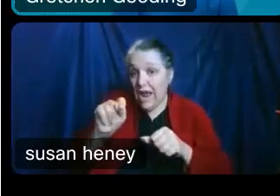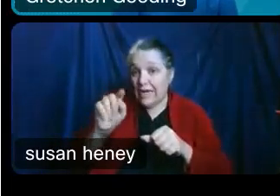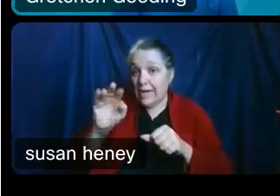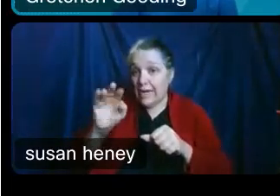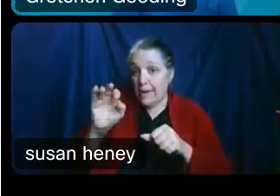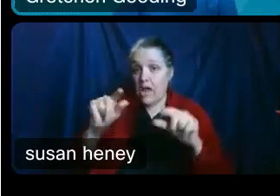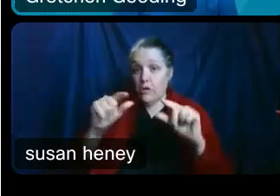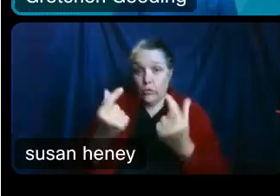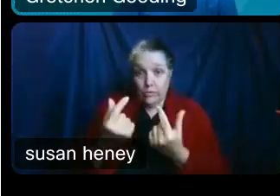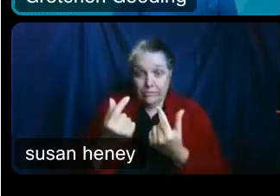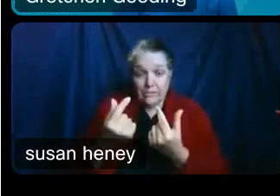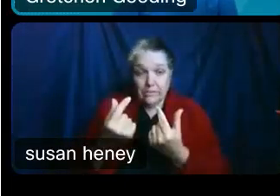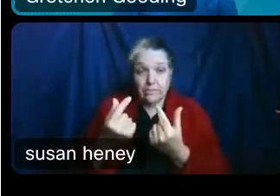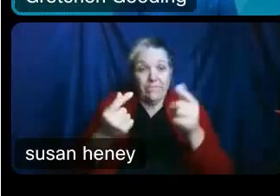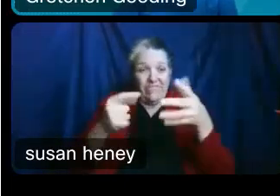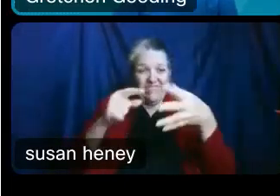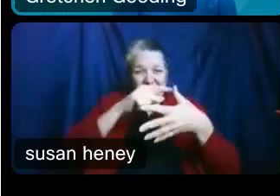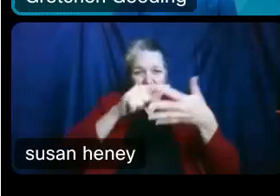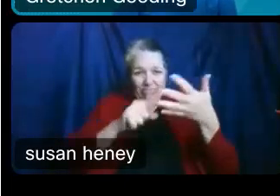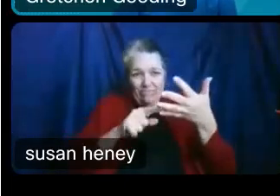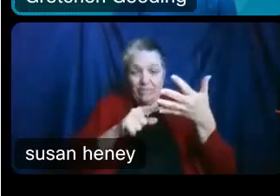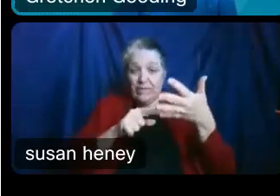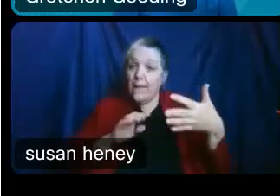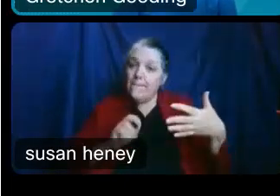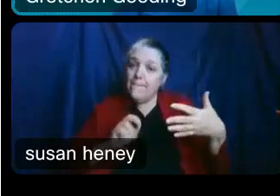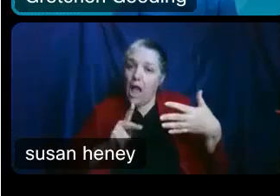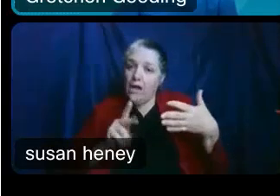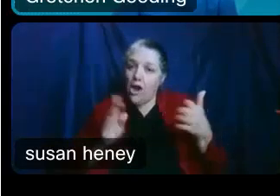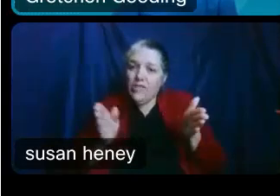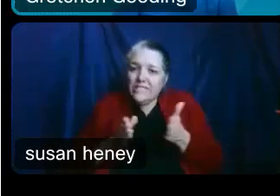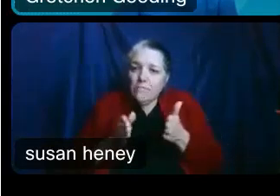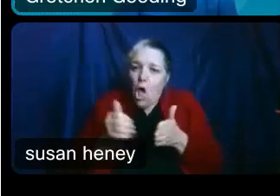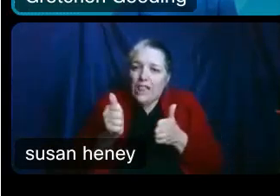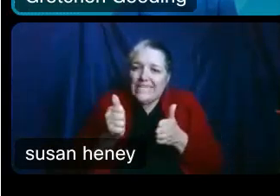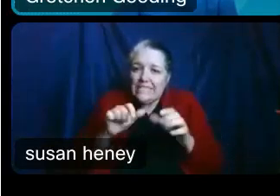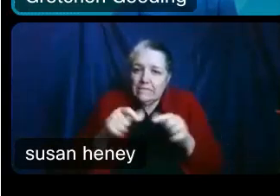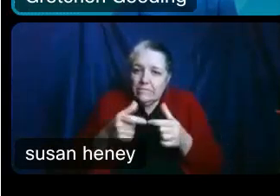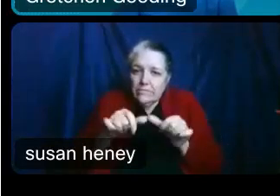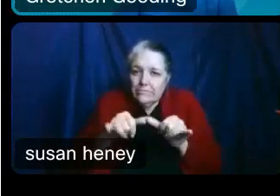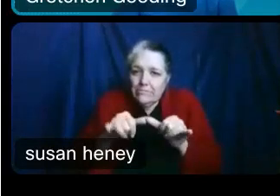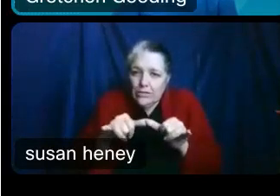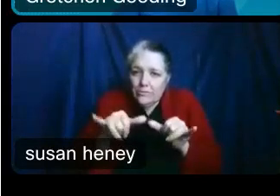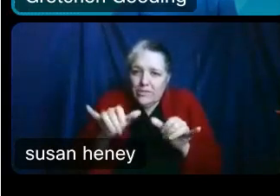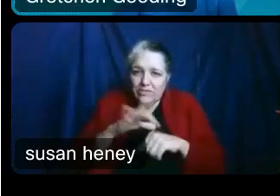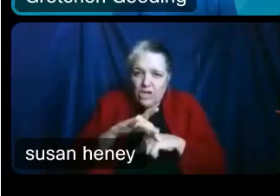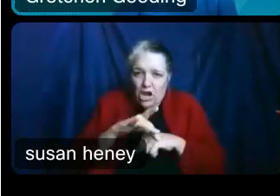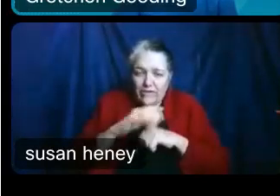are the smallest level of geography produced by the ACS.